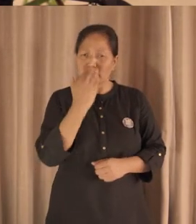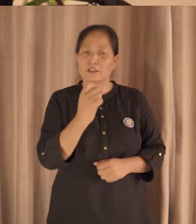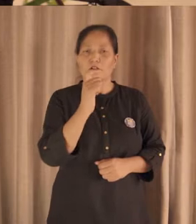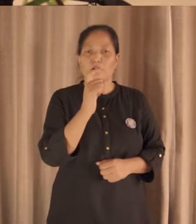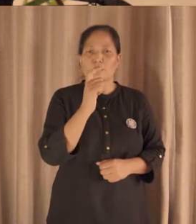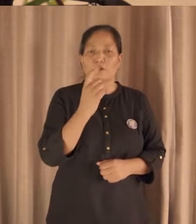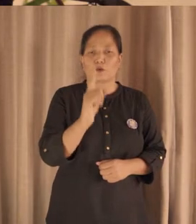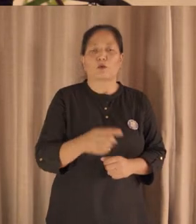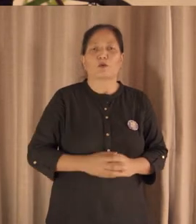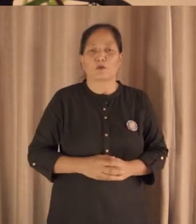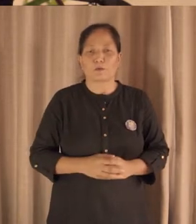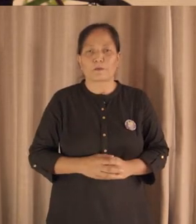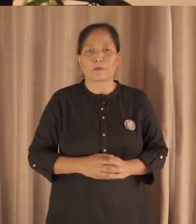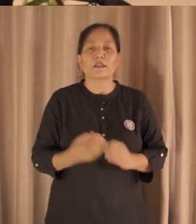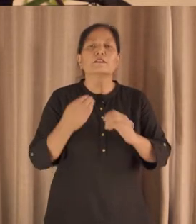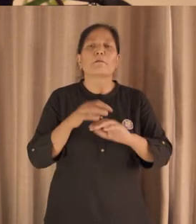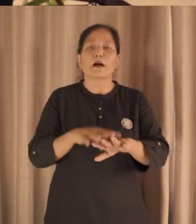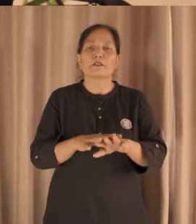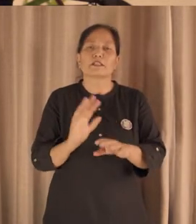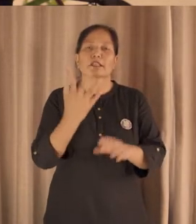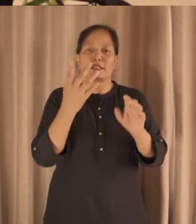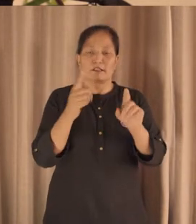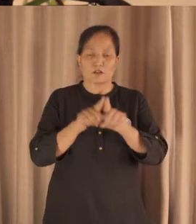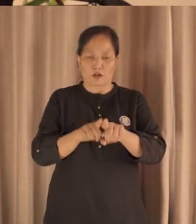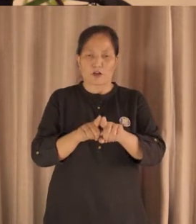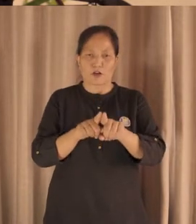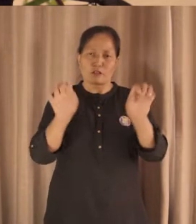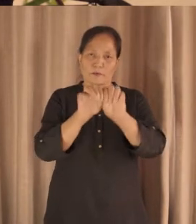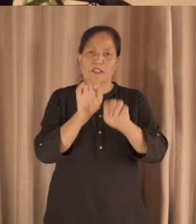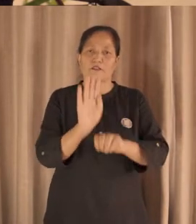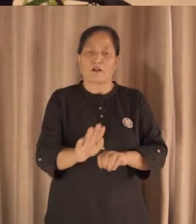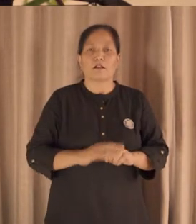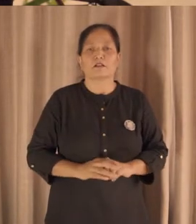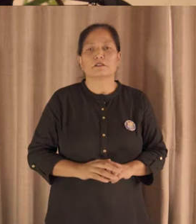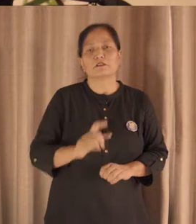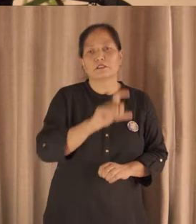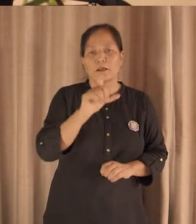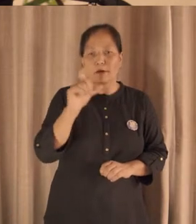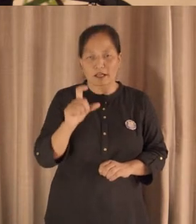The constitution that came out of the spurge of the 2063 movement had been promulgated